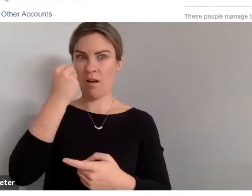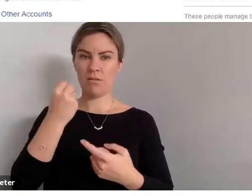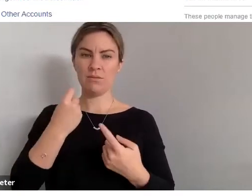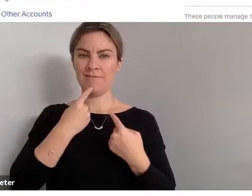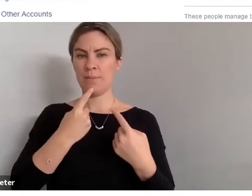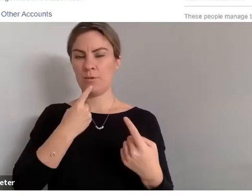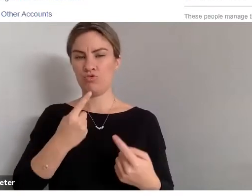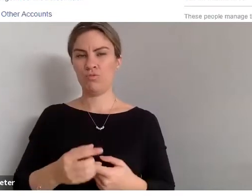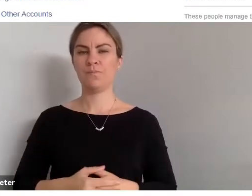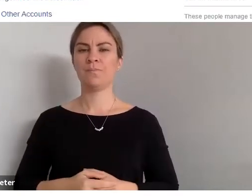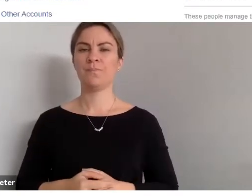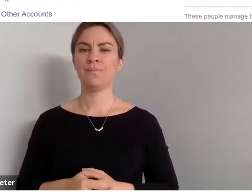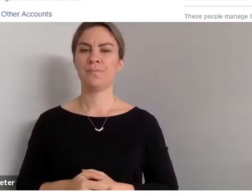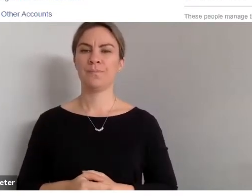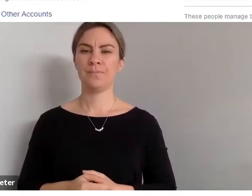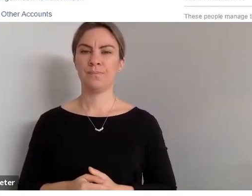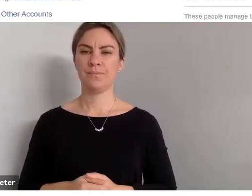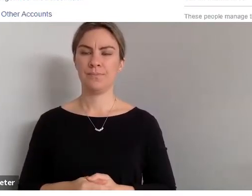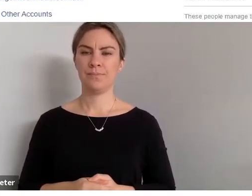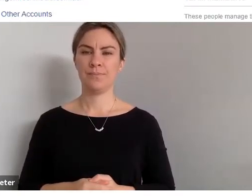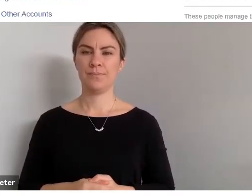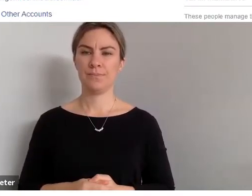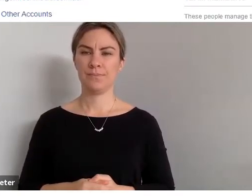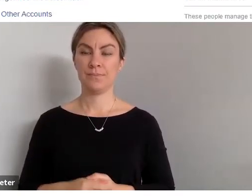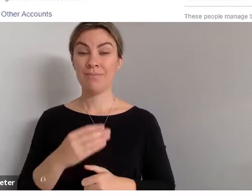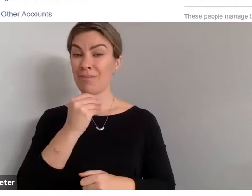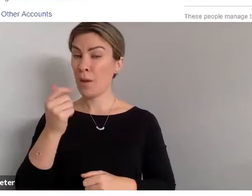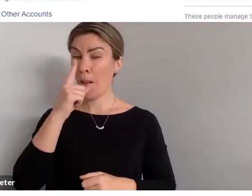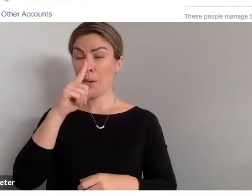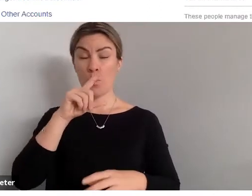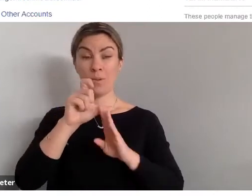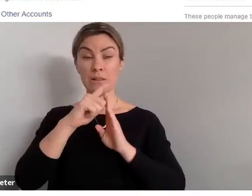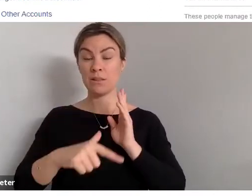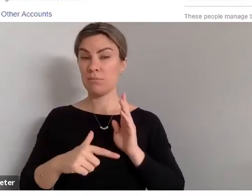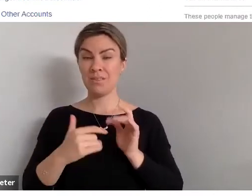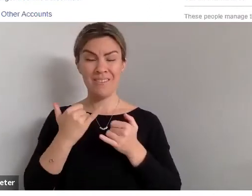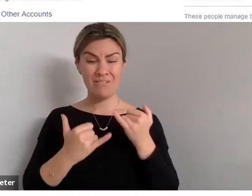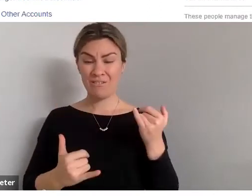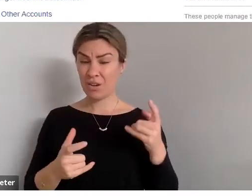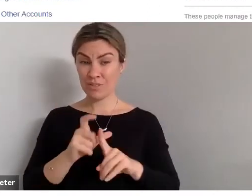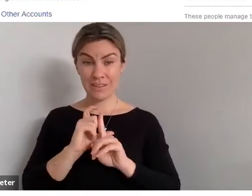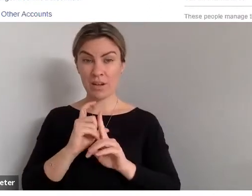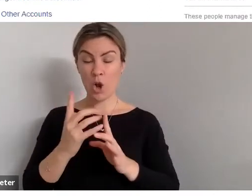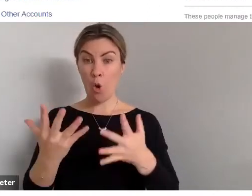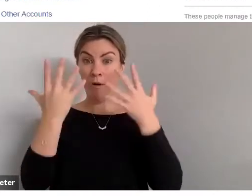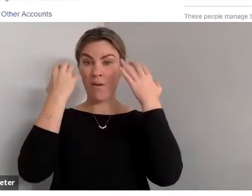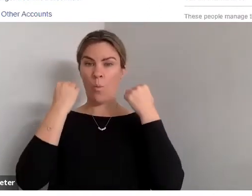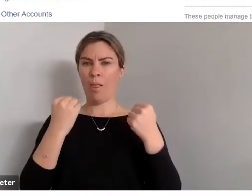Which, for people with disability, it can be overwhelming to find the information.